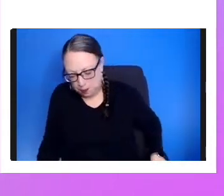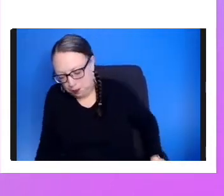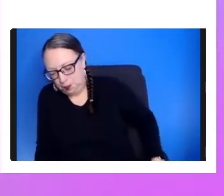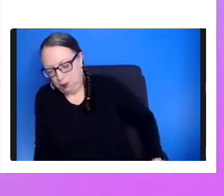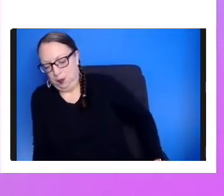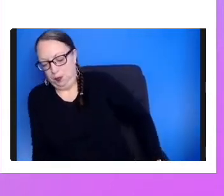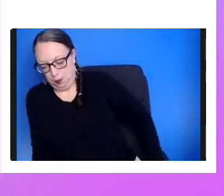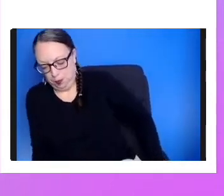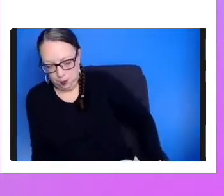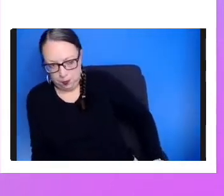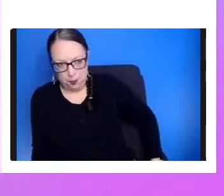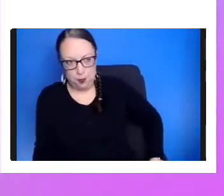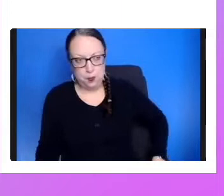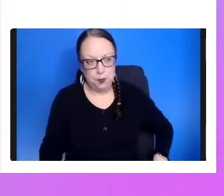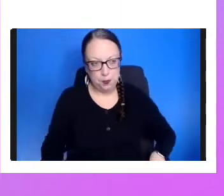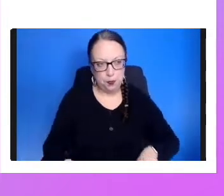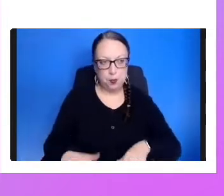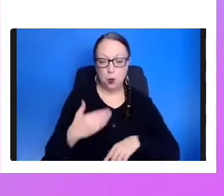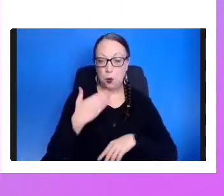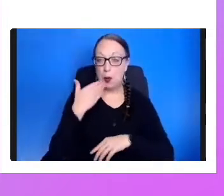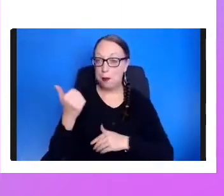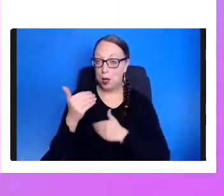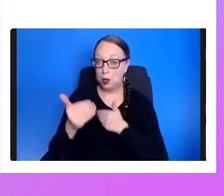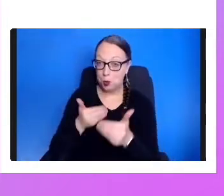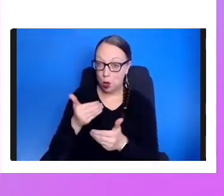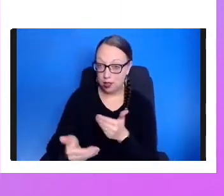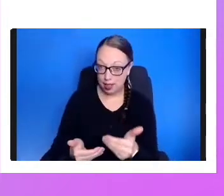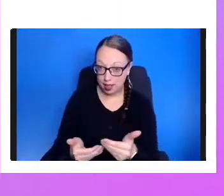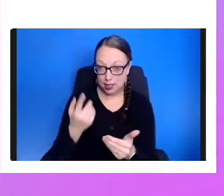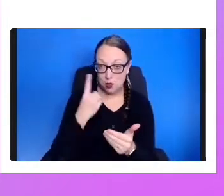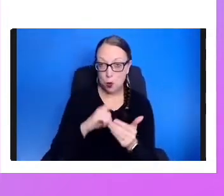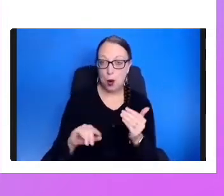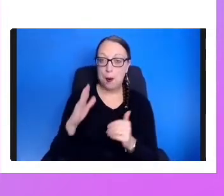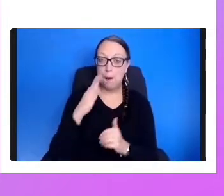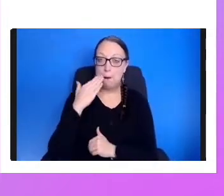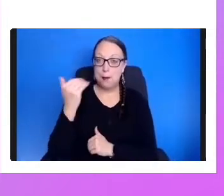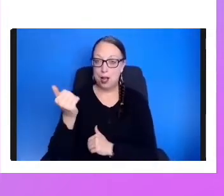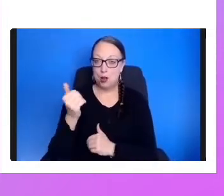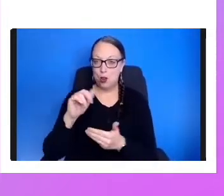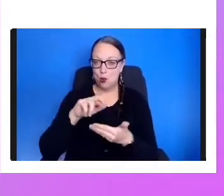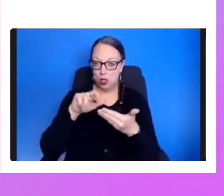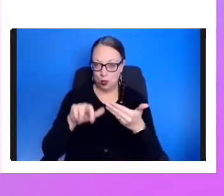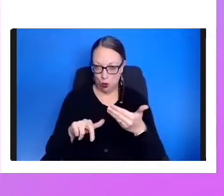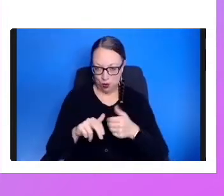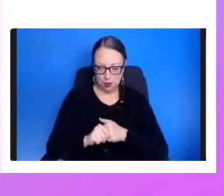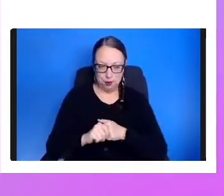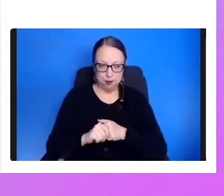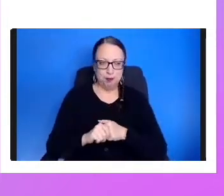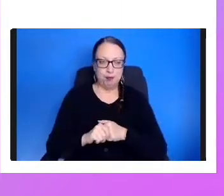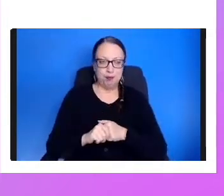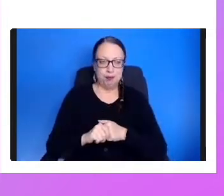So a bit of process for consistent outcome how do we do this in a way that is efficient across an organization?